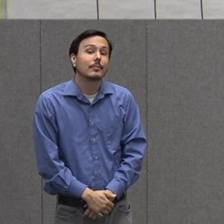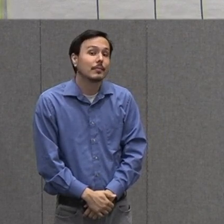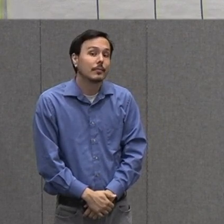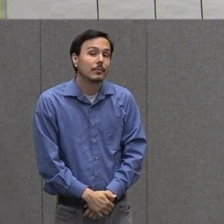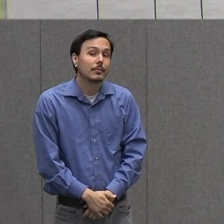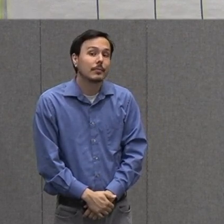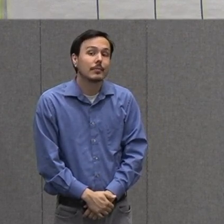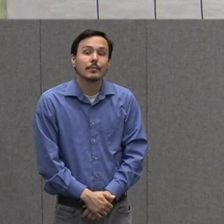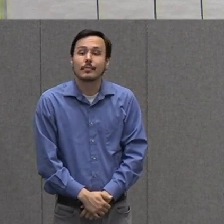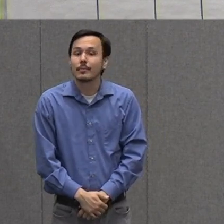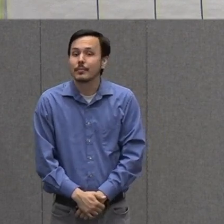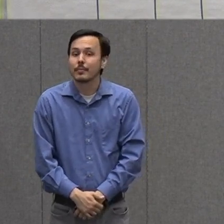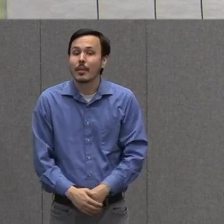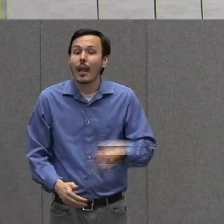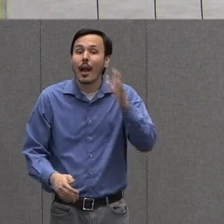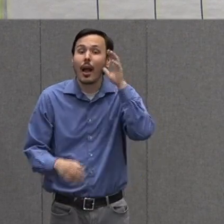So I'm going to show hands